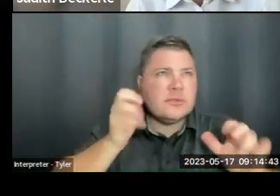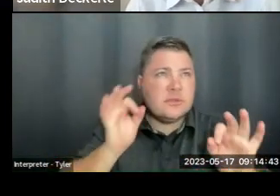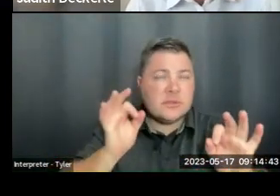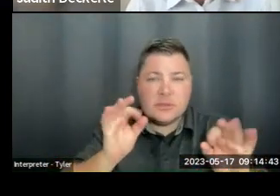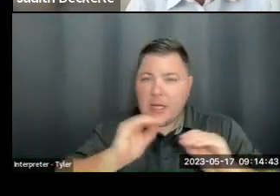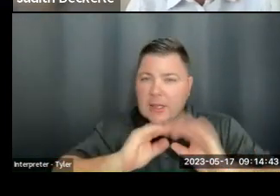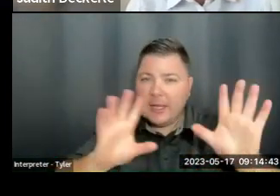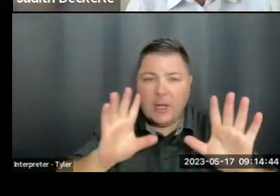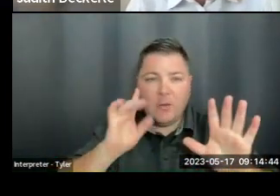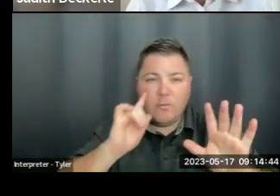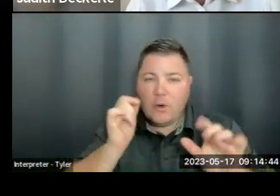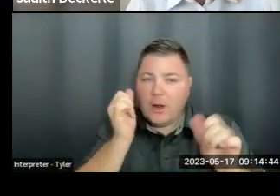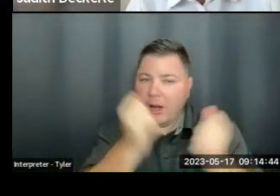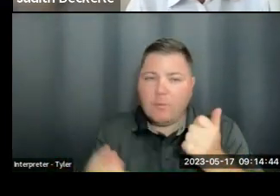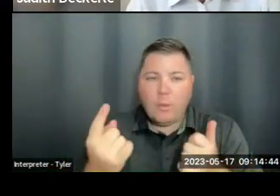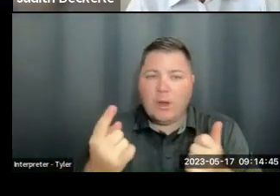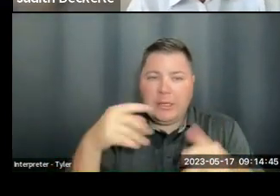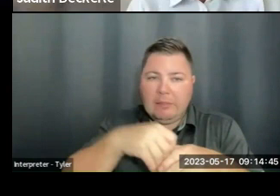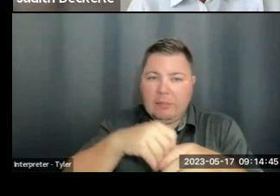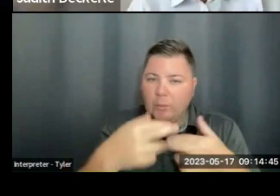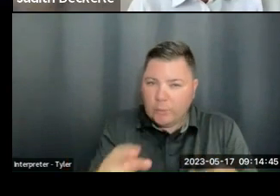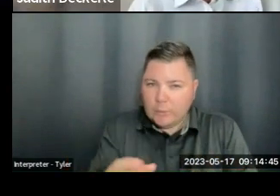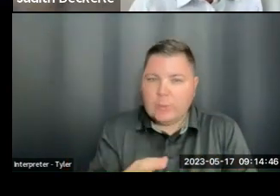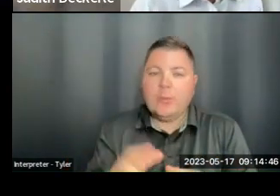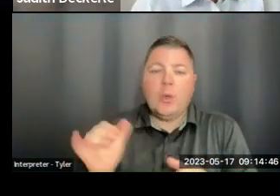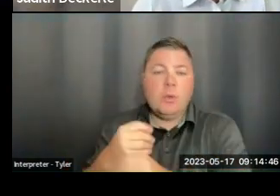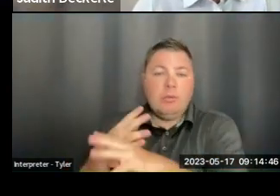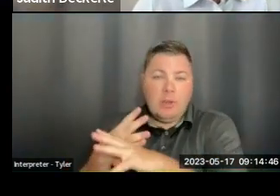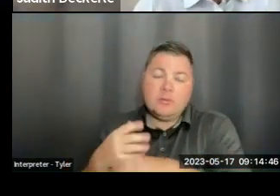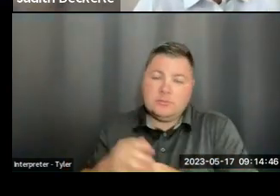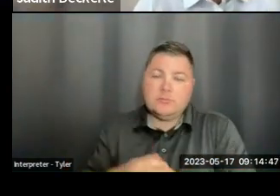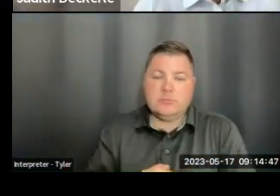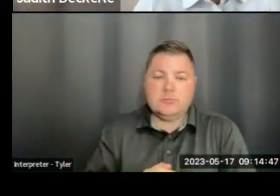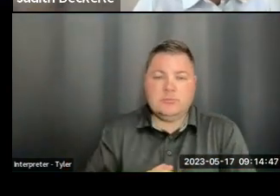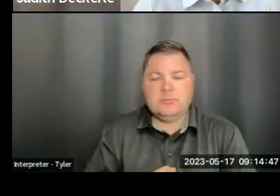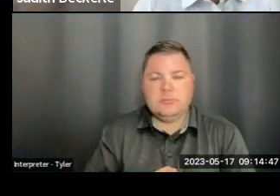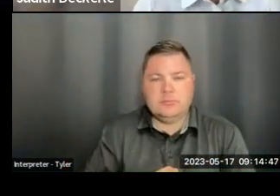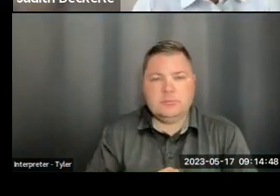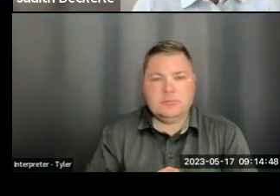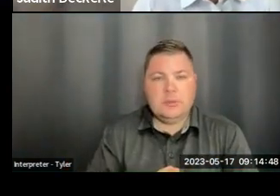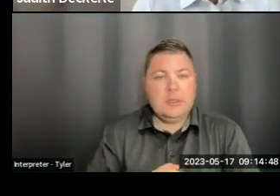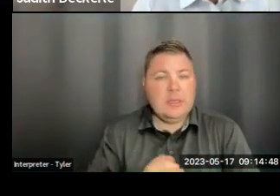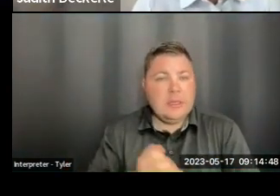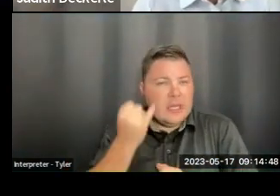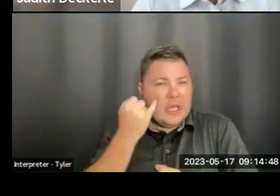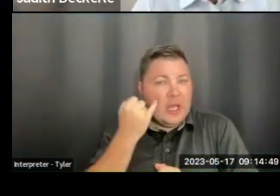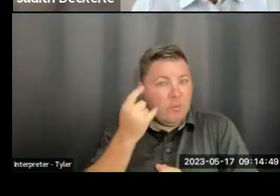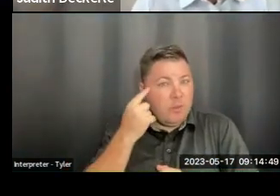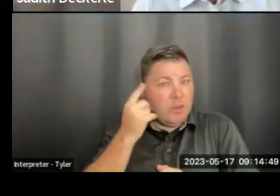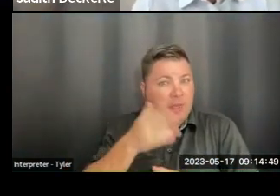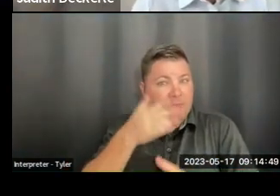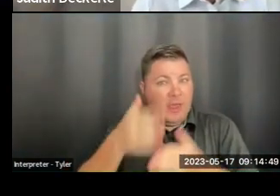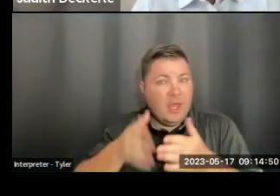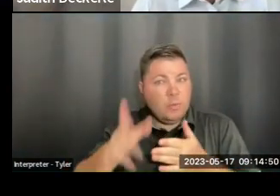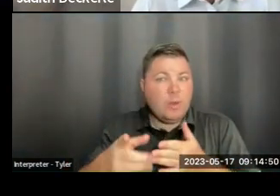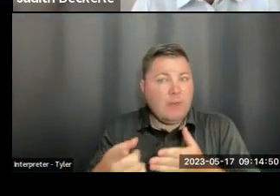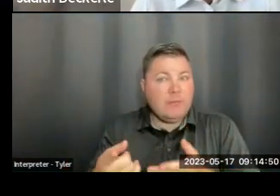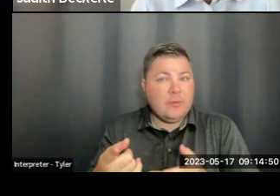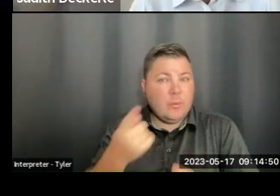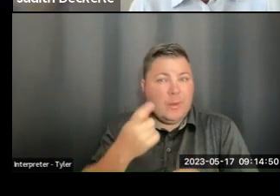room. Walk around. Make sure the audio is clear to everyone in the room and online.